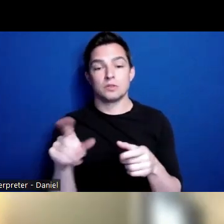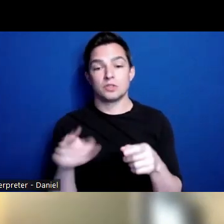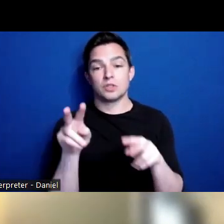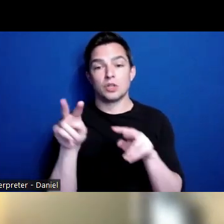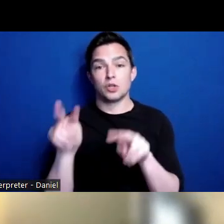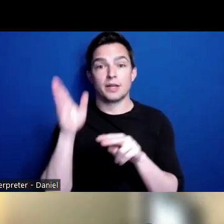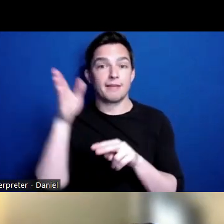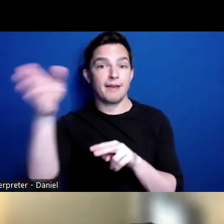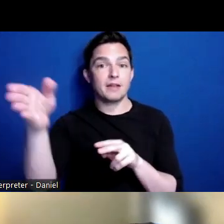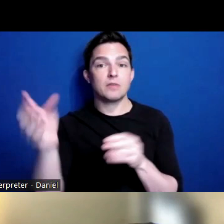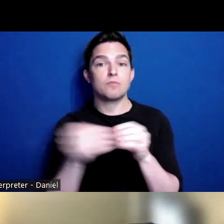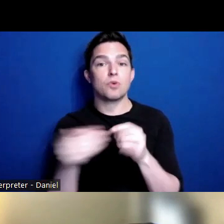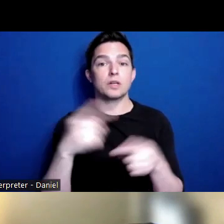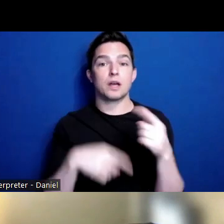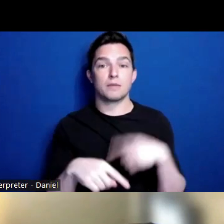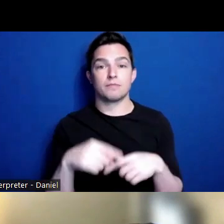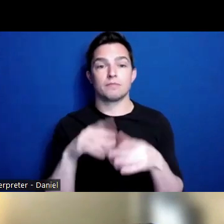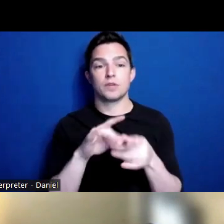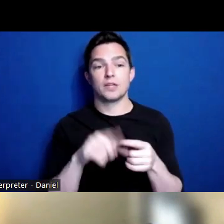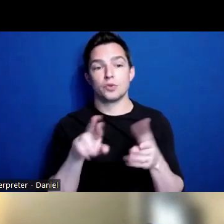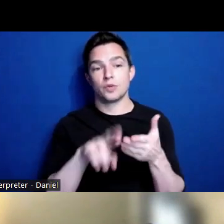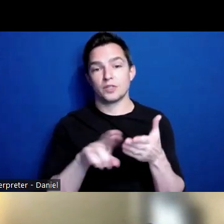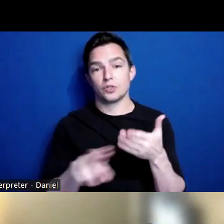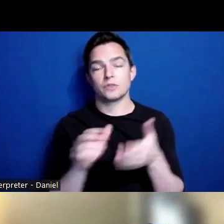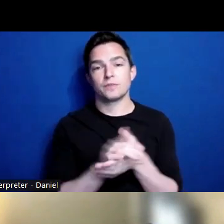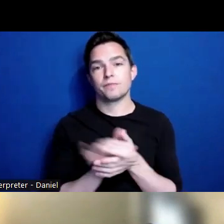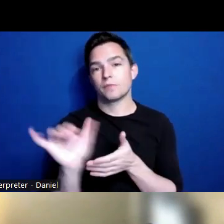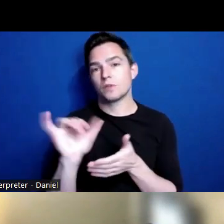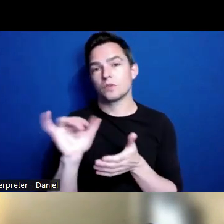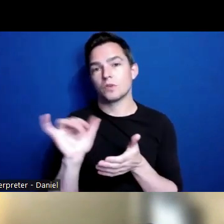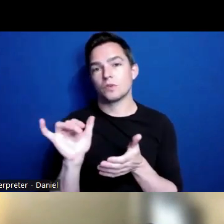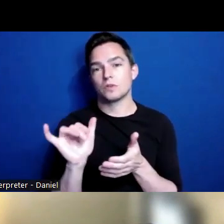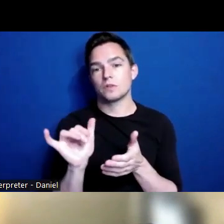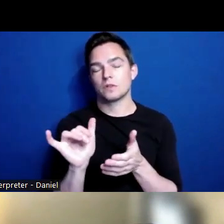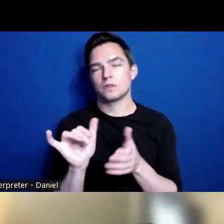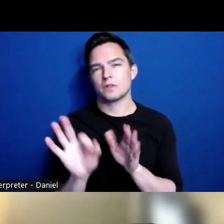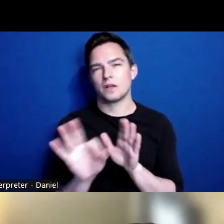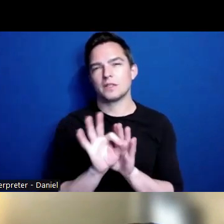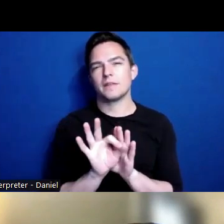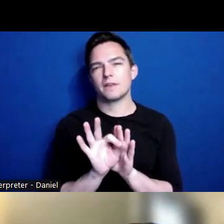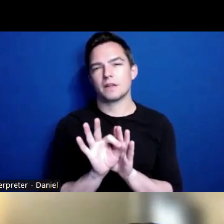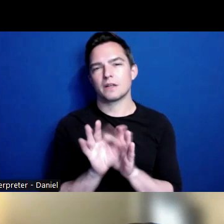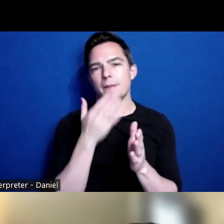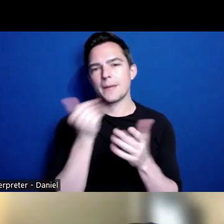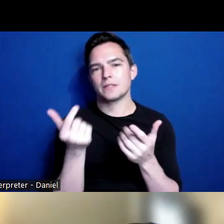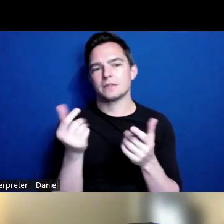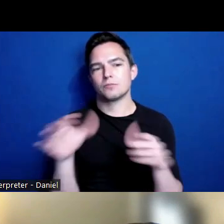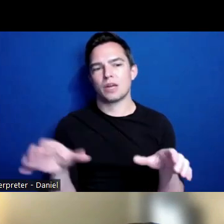there's more to come in terms of research and you know identifying best practices. Next slide.